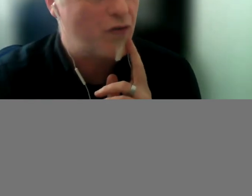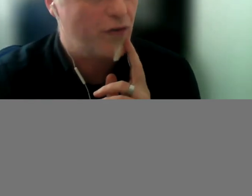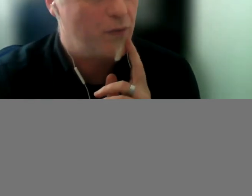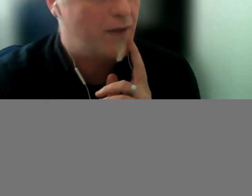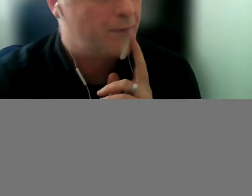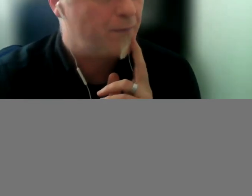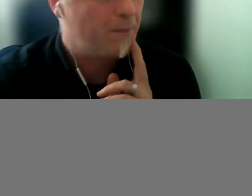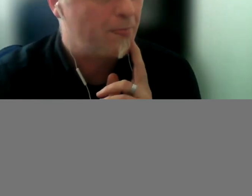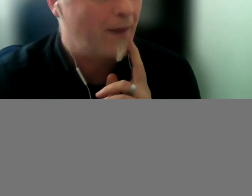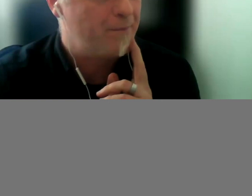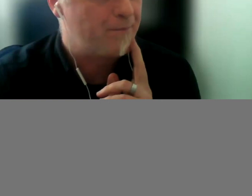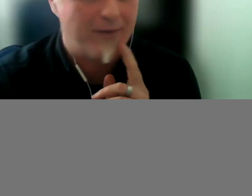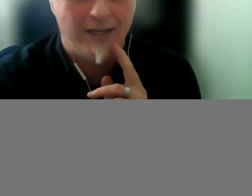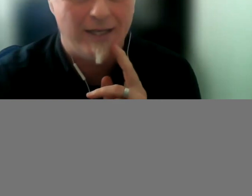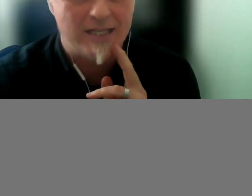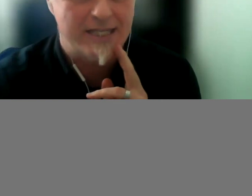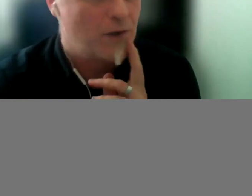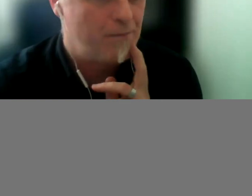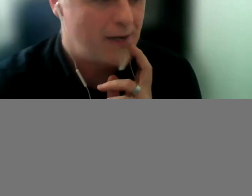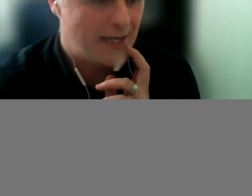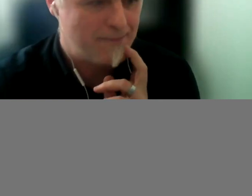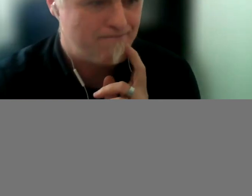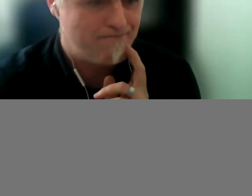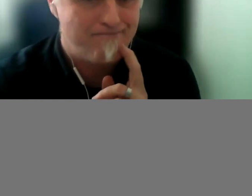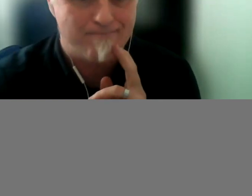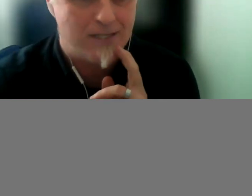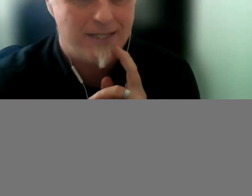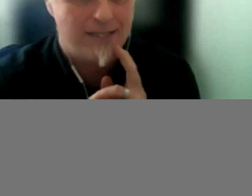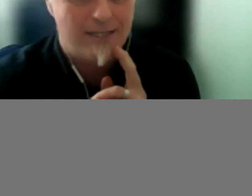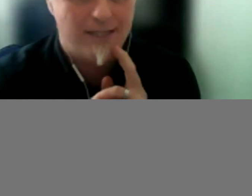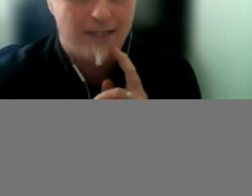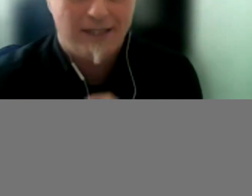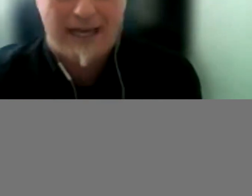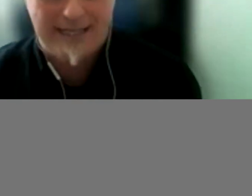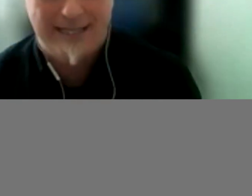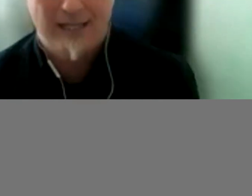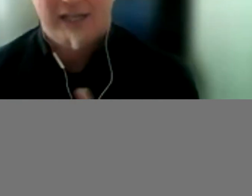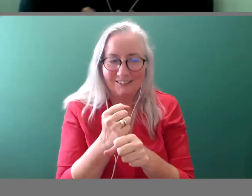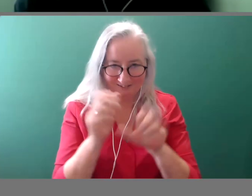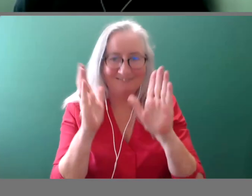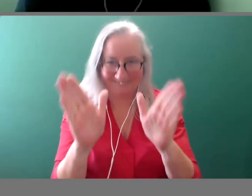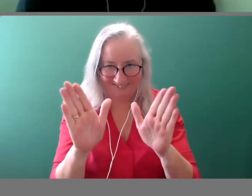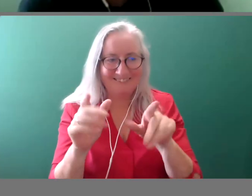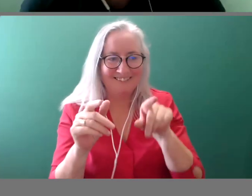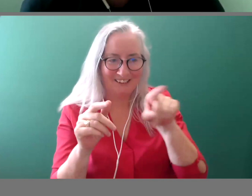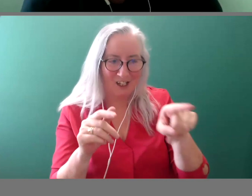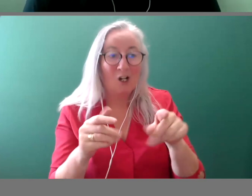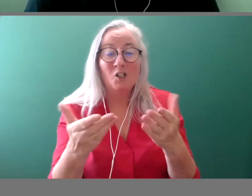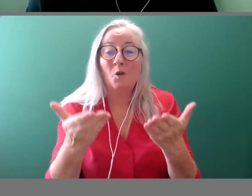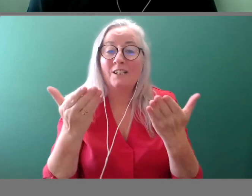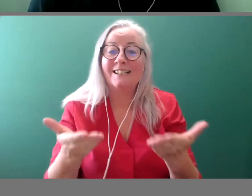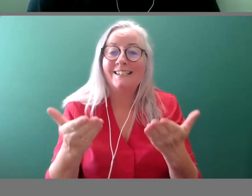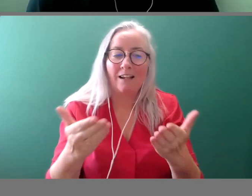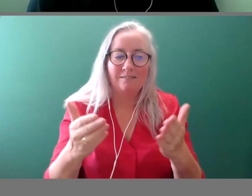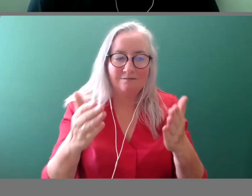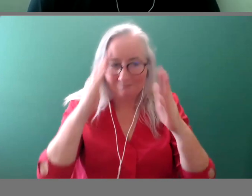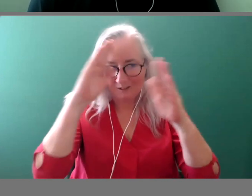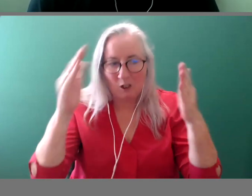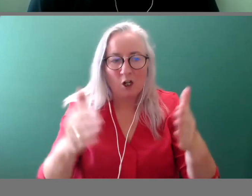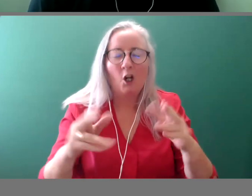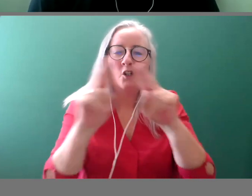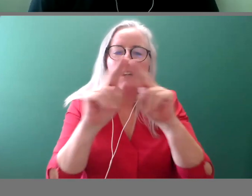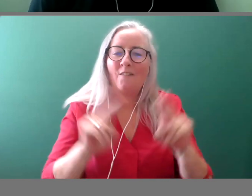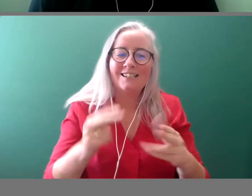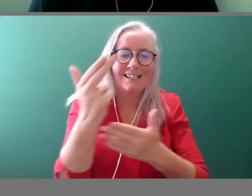through some, today's seminar around Universal Design and accessibility in legislation and